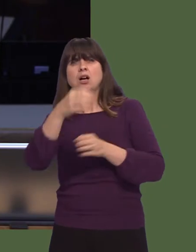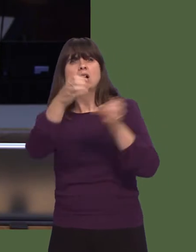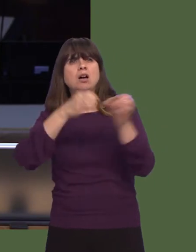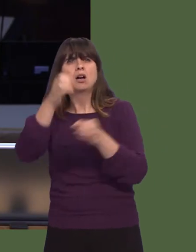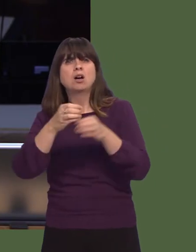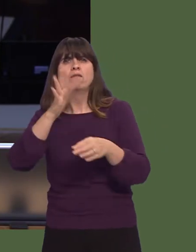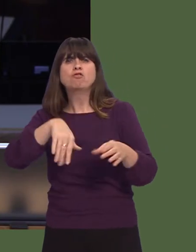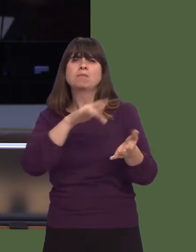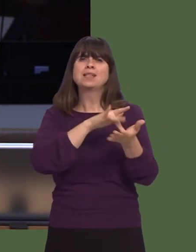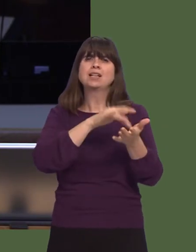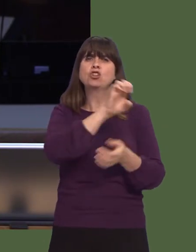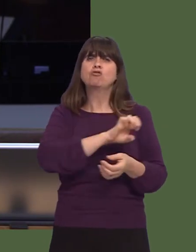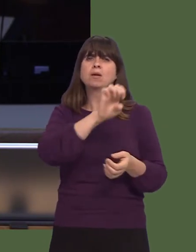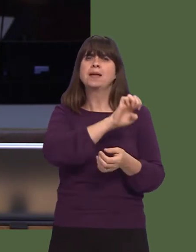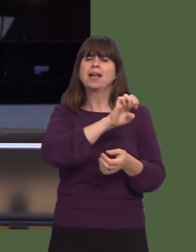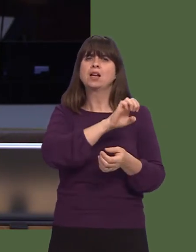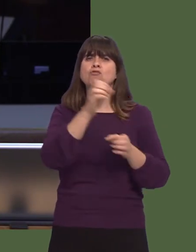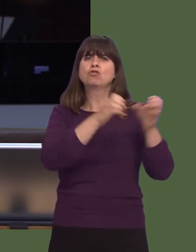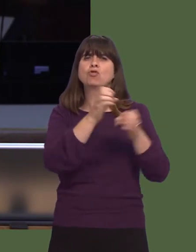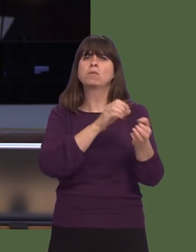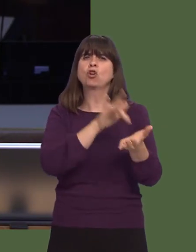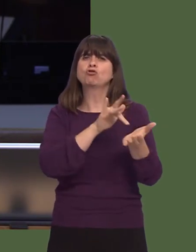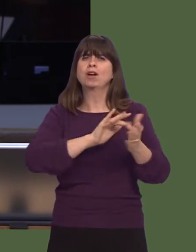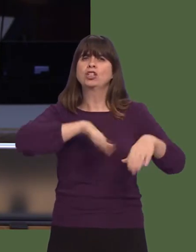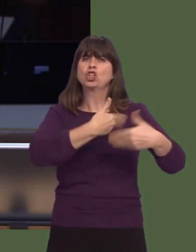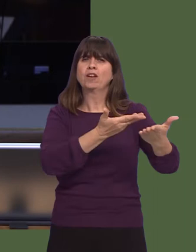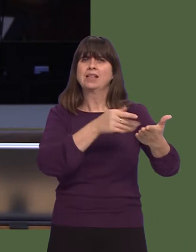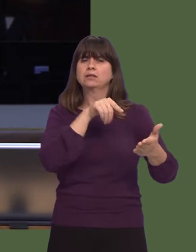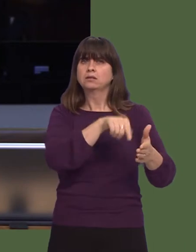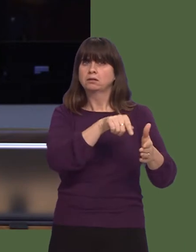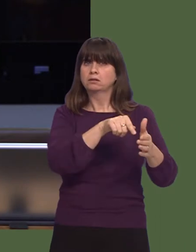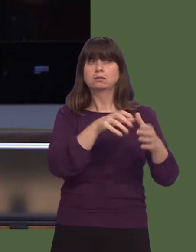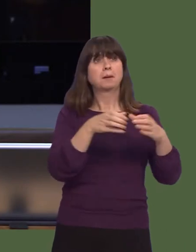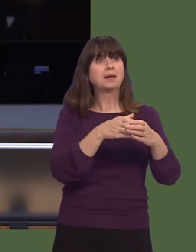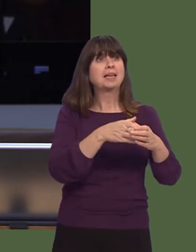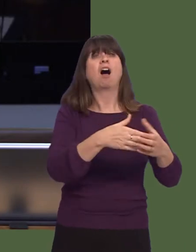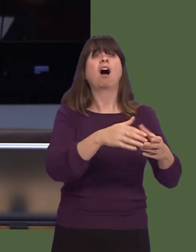Recruitment and Contract Services Ltd, and that's basically to bus in people from Hungary